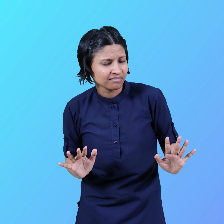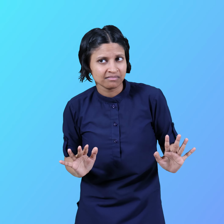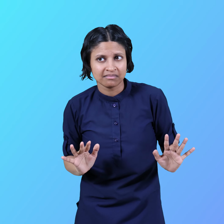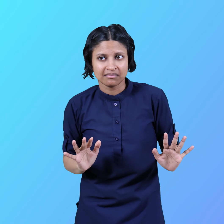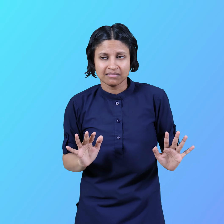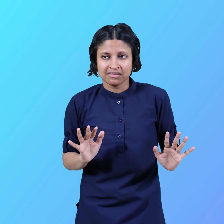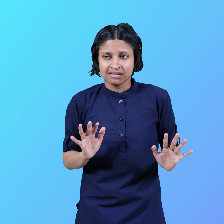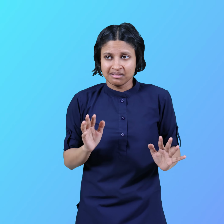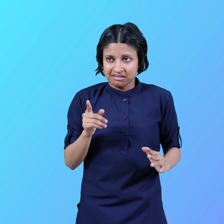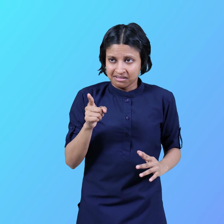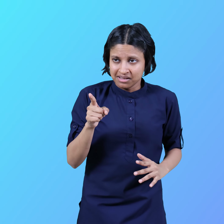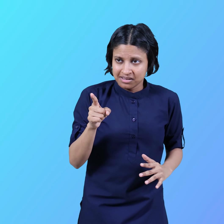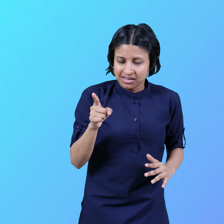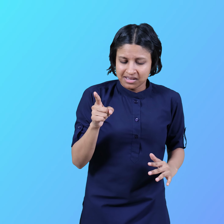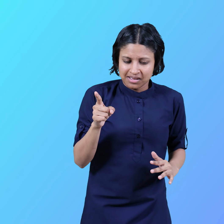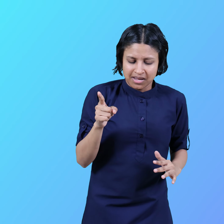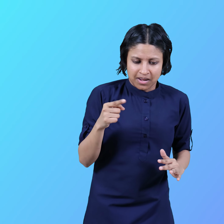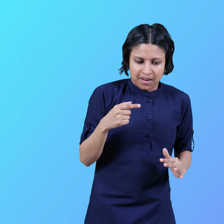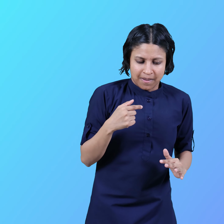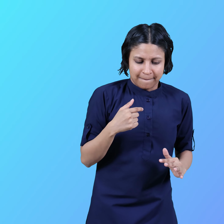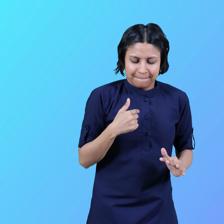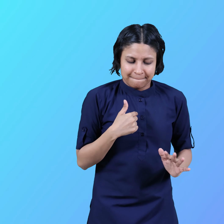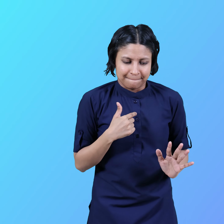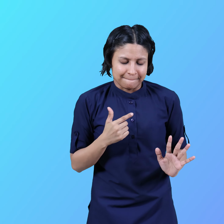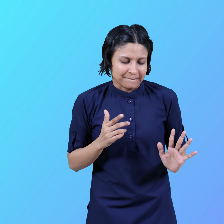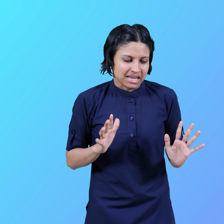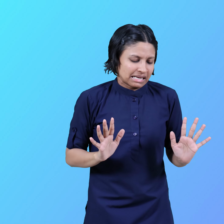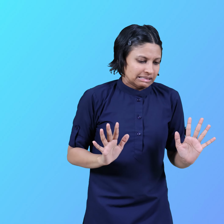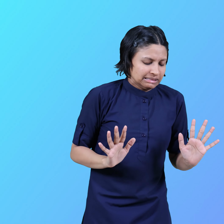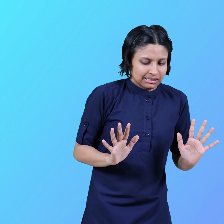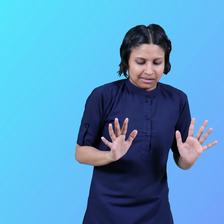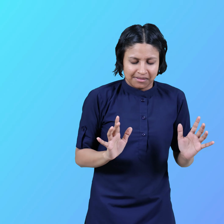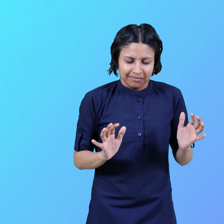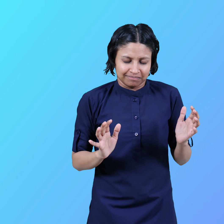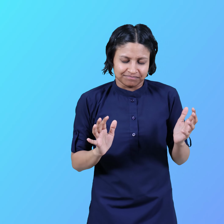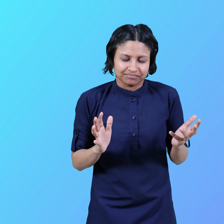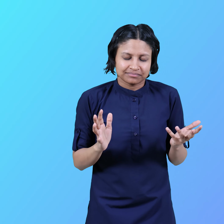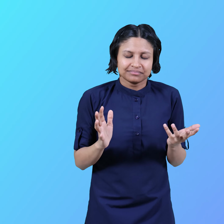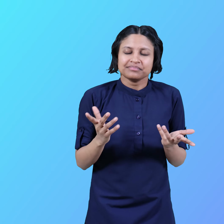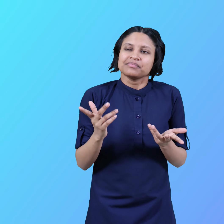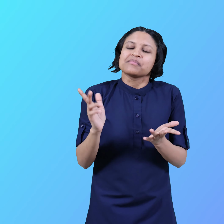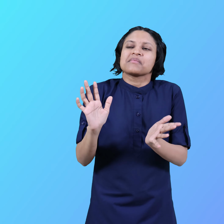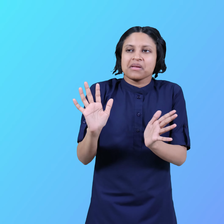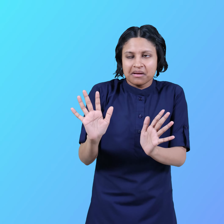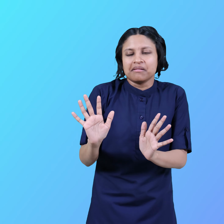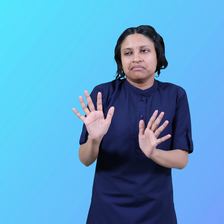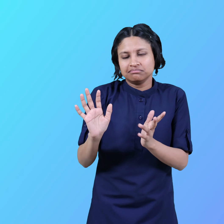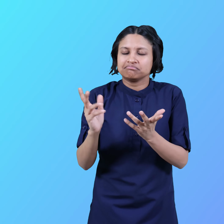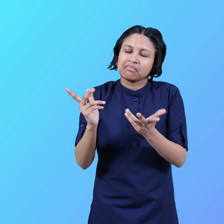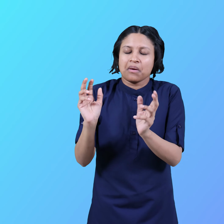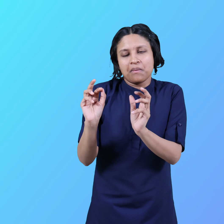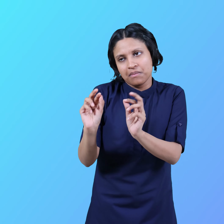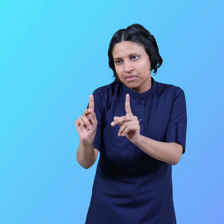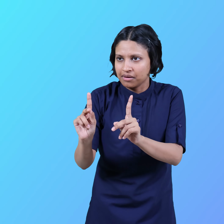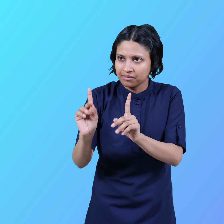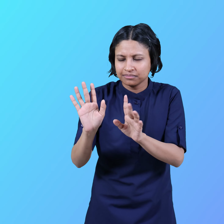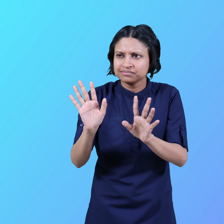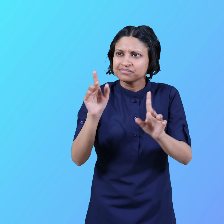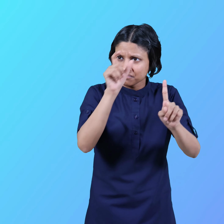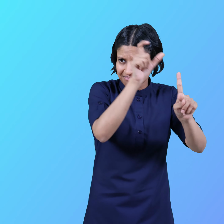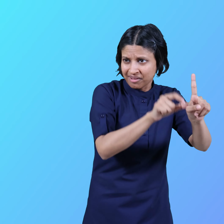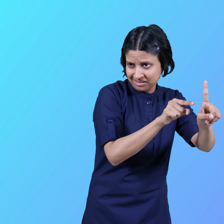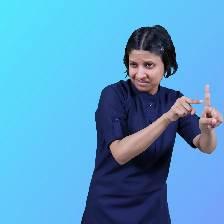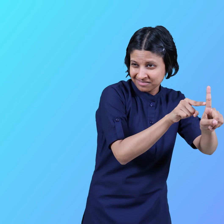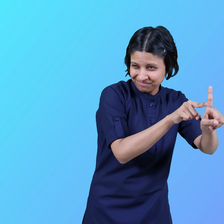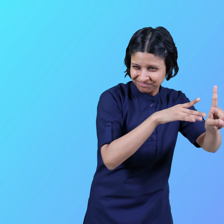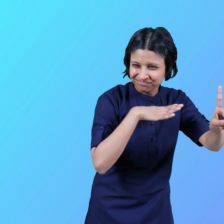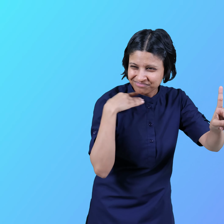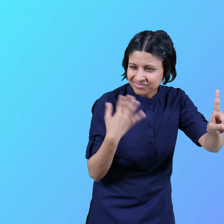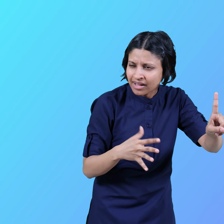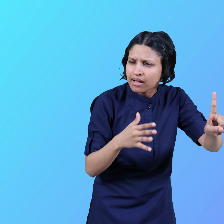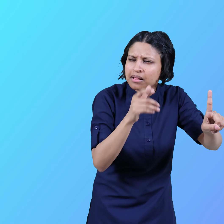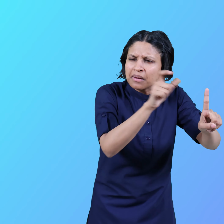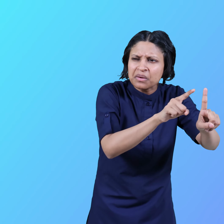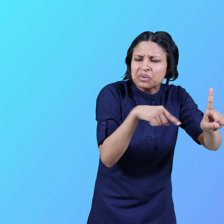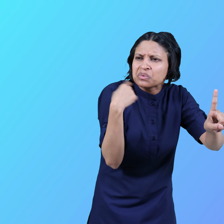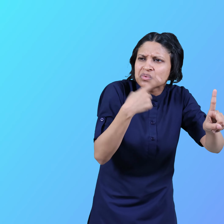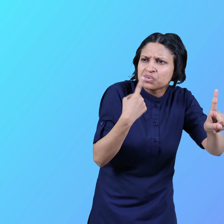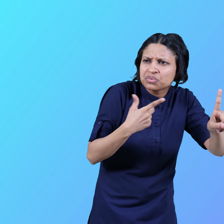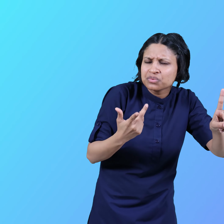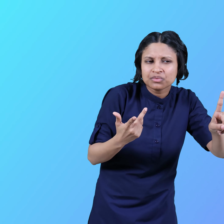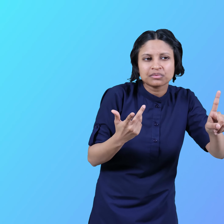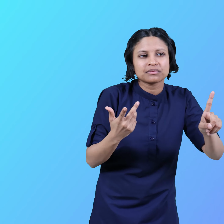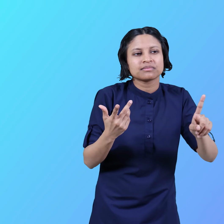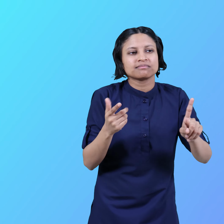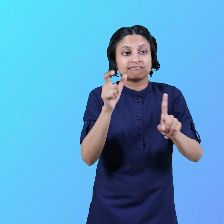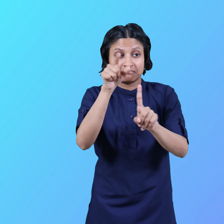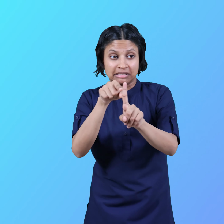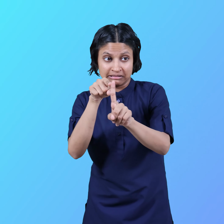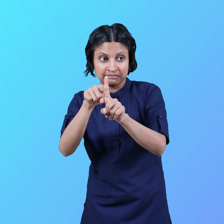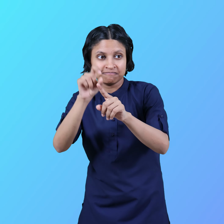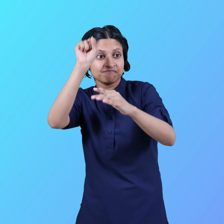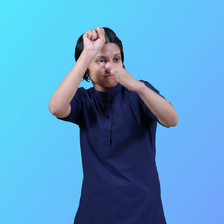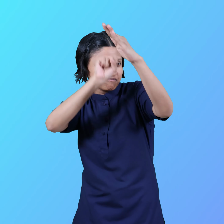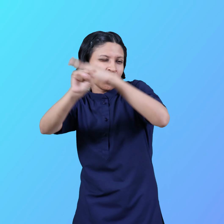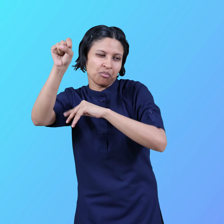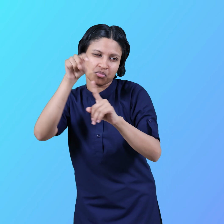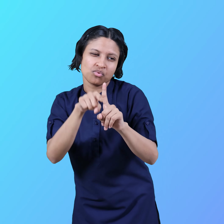The woman asked, “Who do you want me to bring up for you?” Saul answered, “Bring up Samuel.”